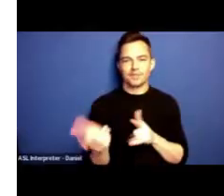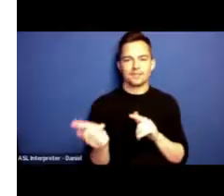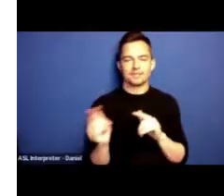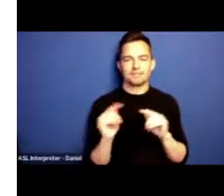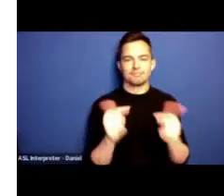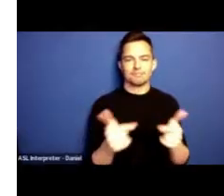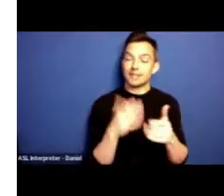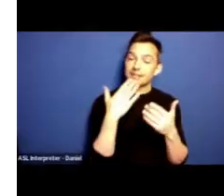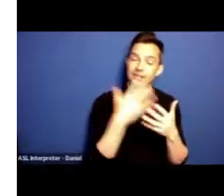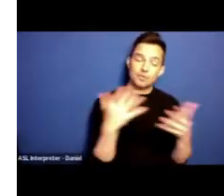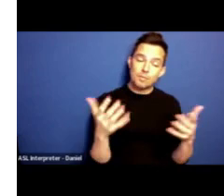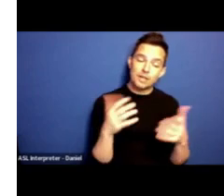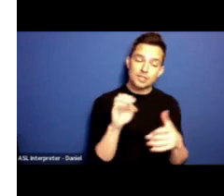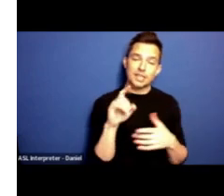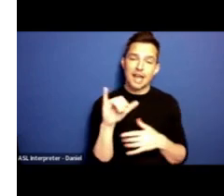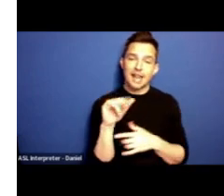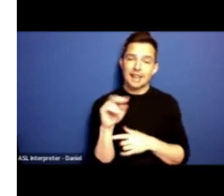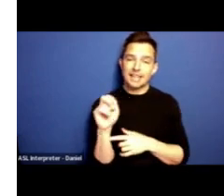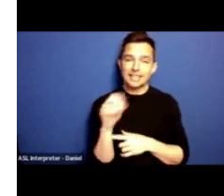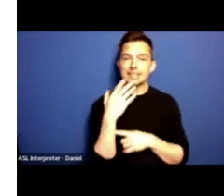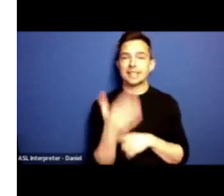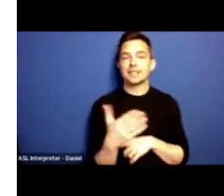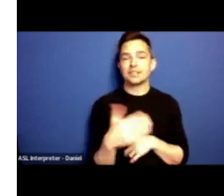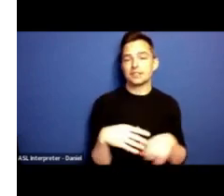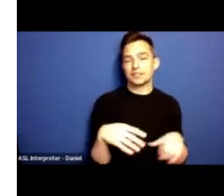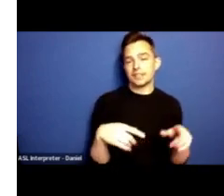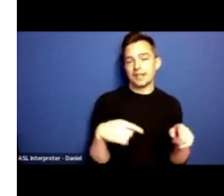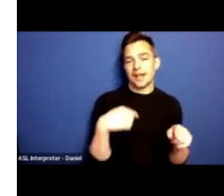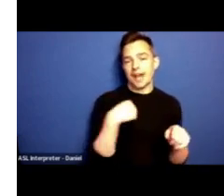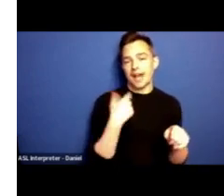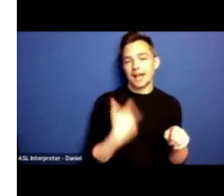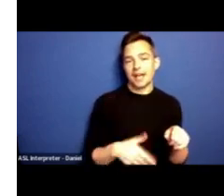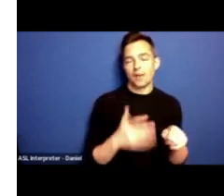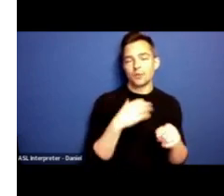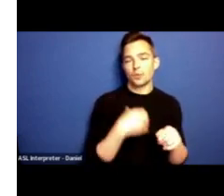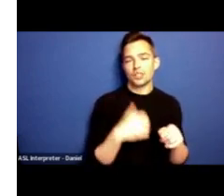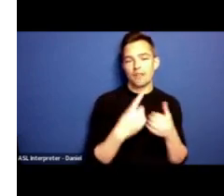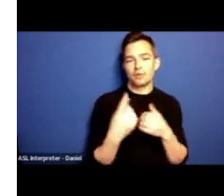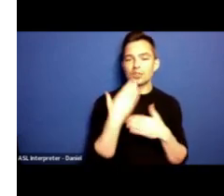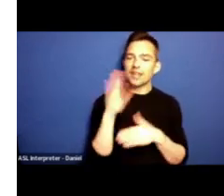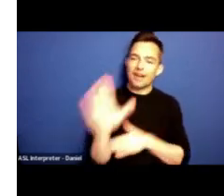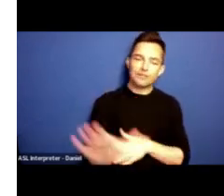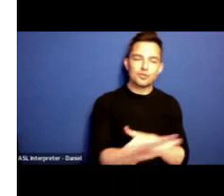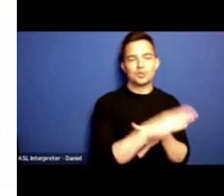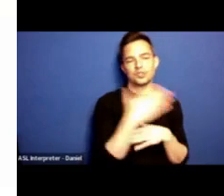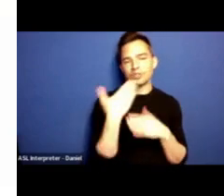Jill Ferrington: Thank you so much, Eileen. I want to wish everyone good afternoon or good morning depending on where